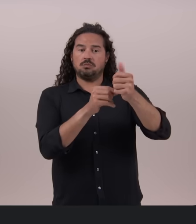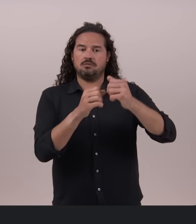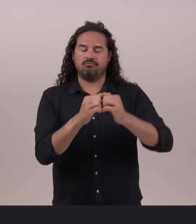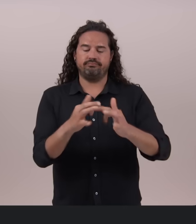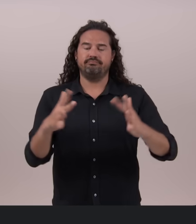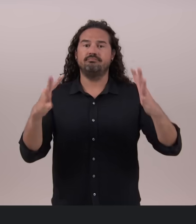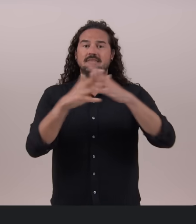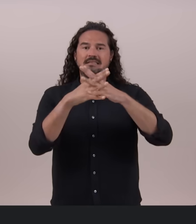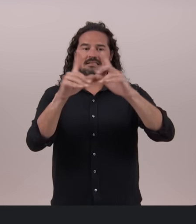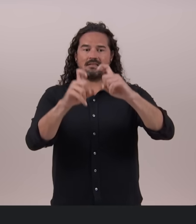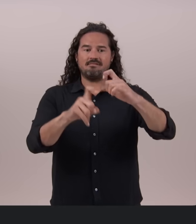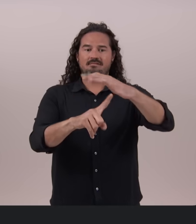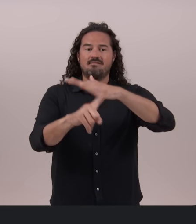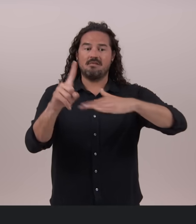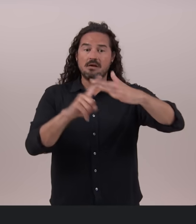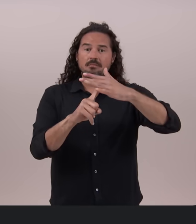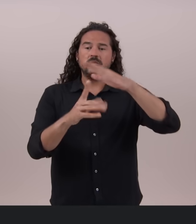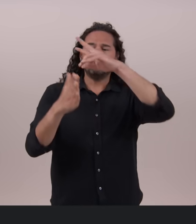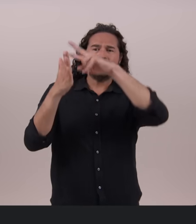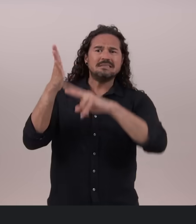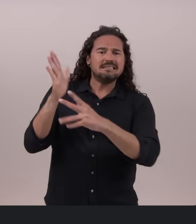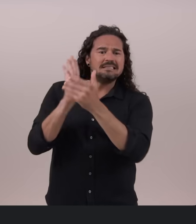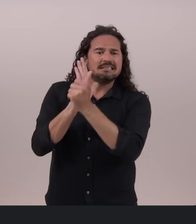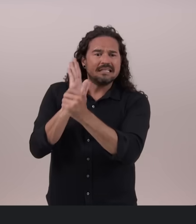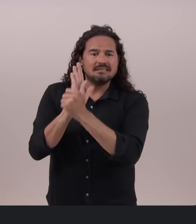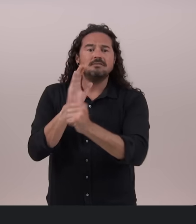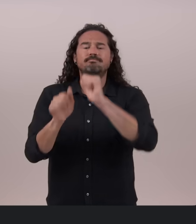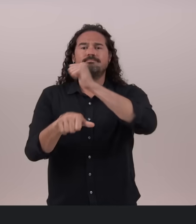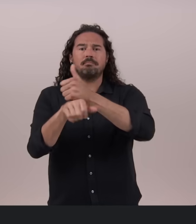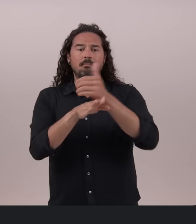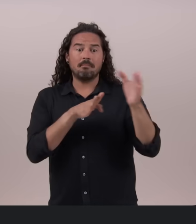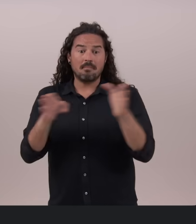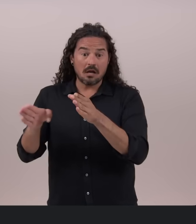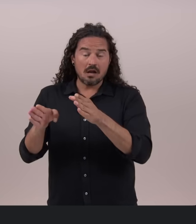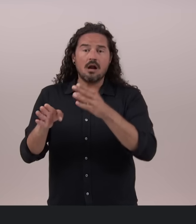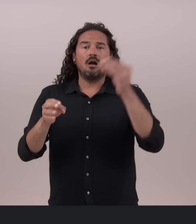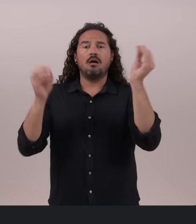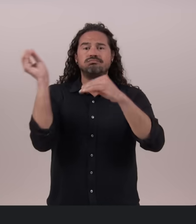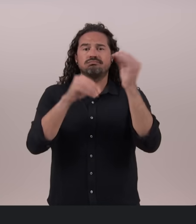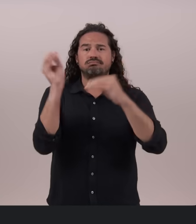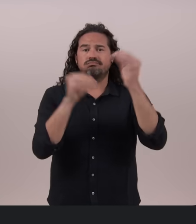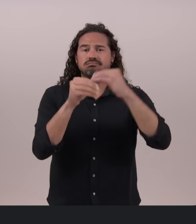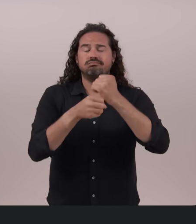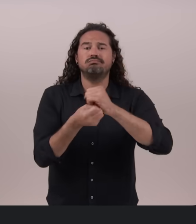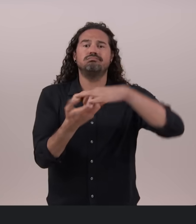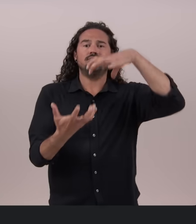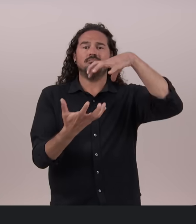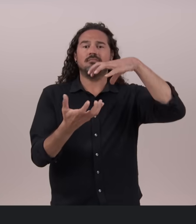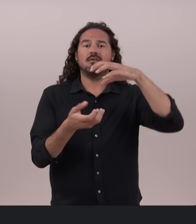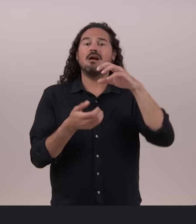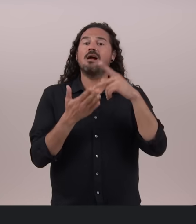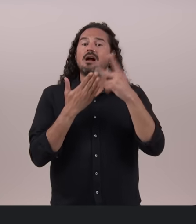reads through the skills, makes a plan and then assembles the complete episode.